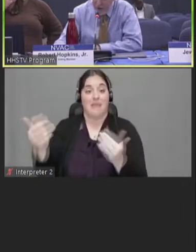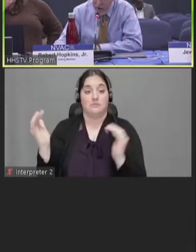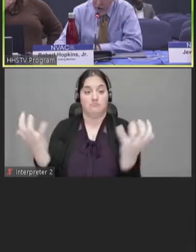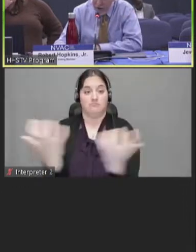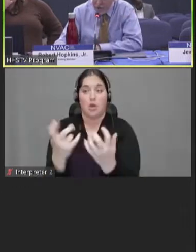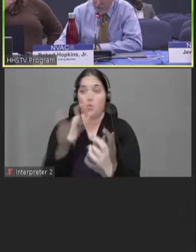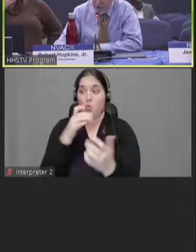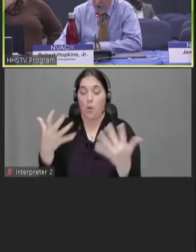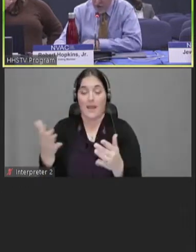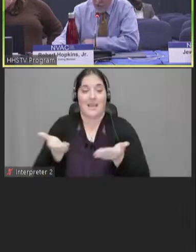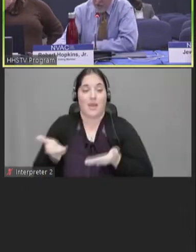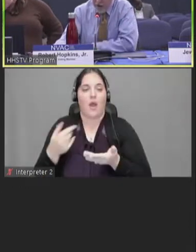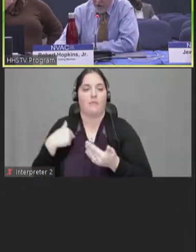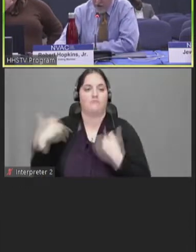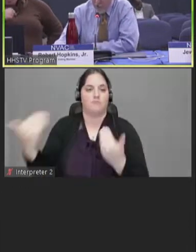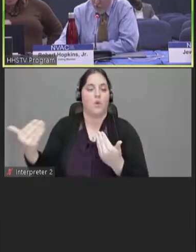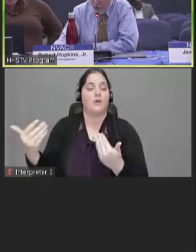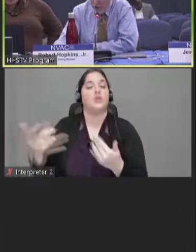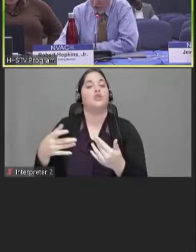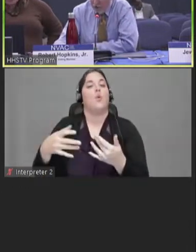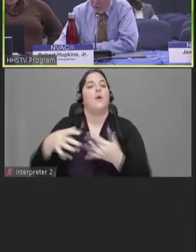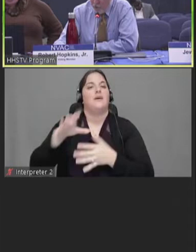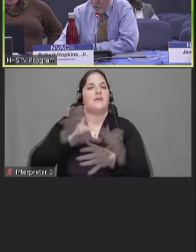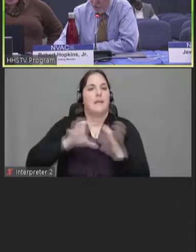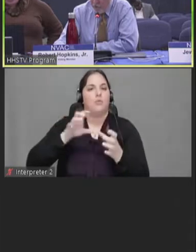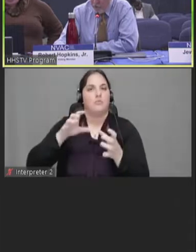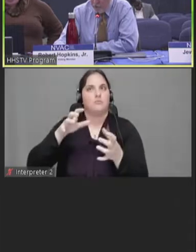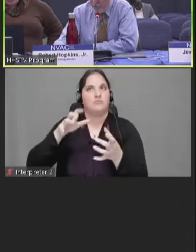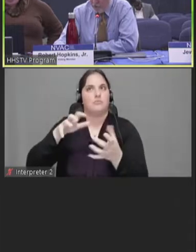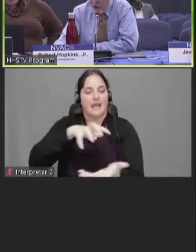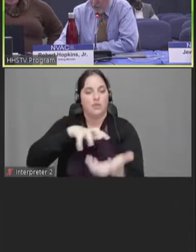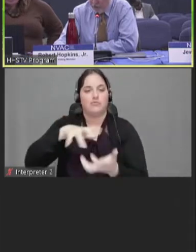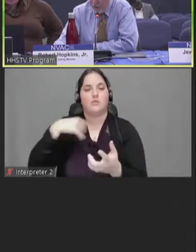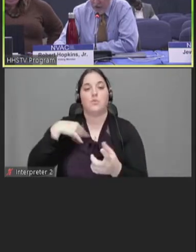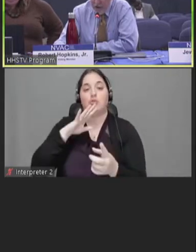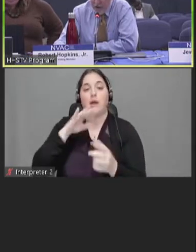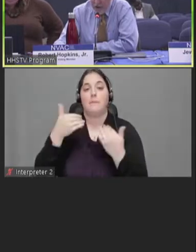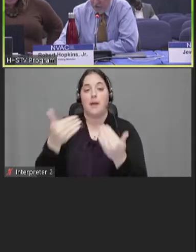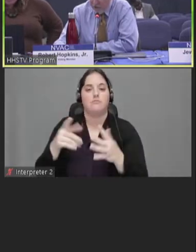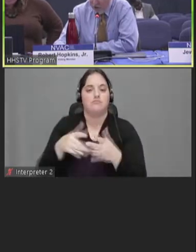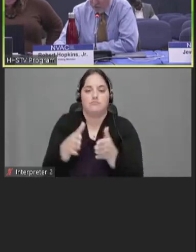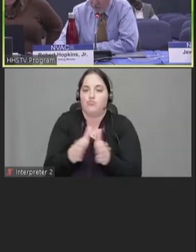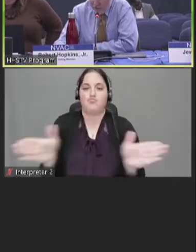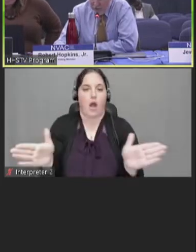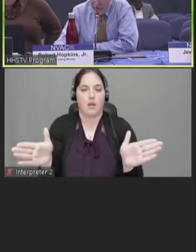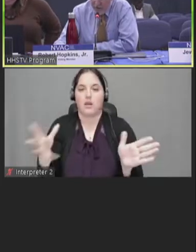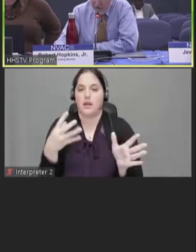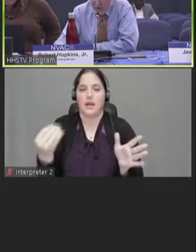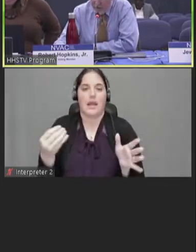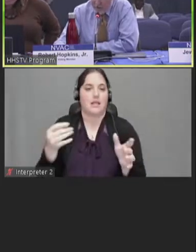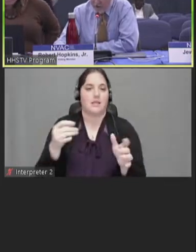Adjuvants can help scientists broaden and improve an immune response. As such, this helps vaccine